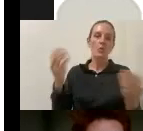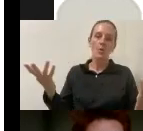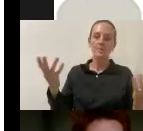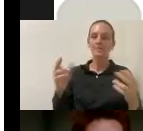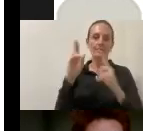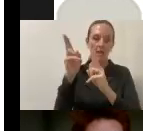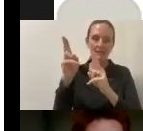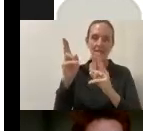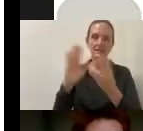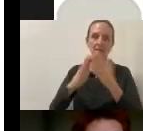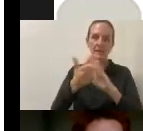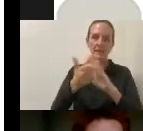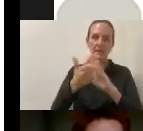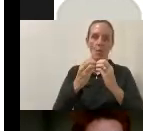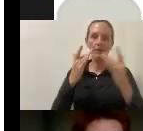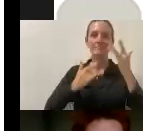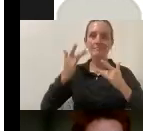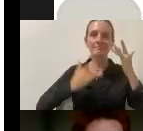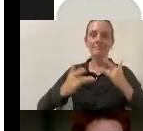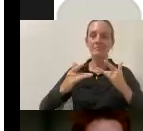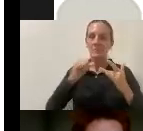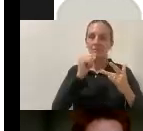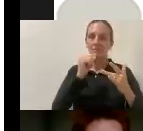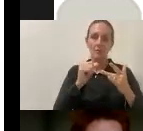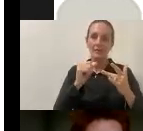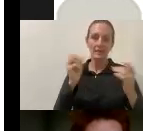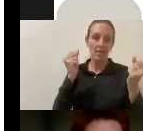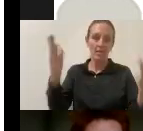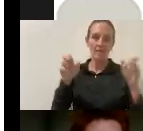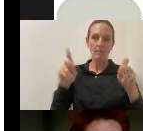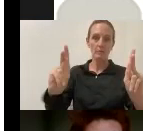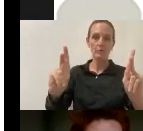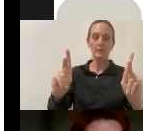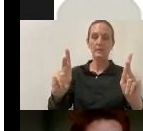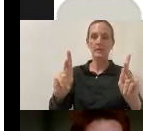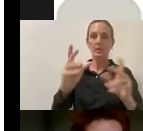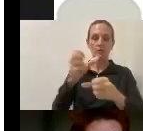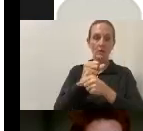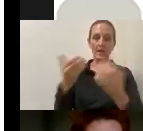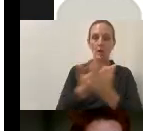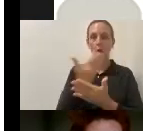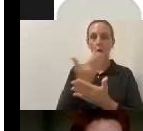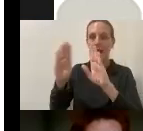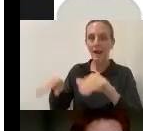There isn't a lot of opportunity to get a new house and a lot of the guidelines to building